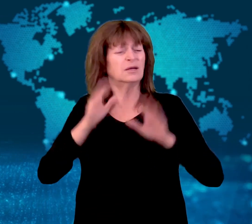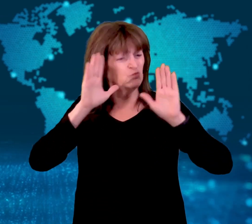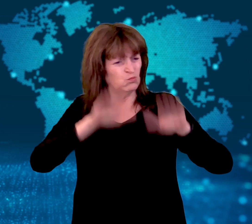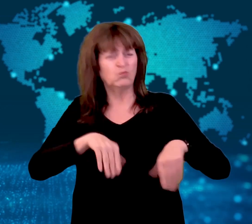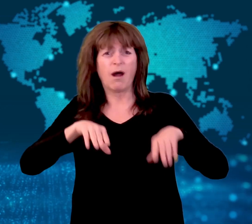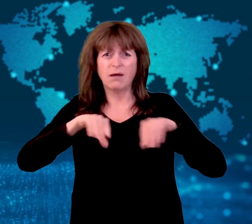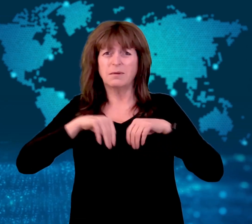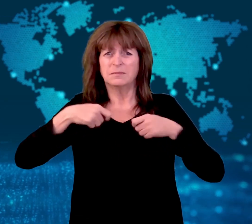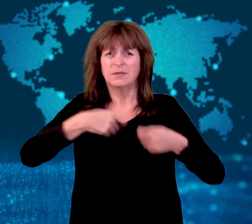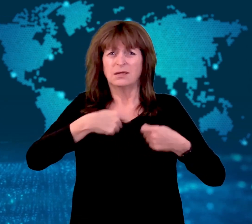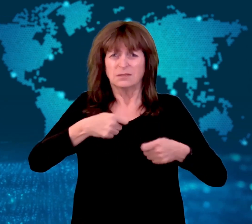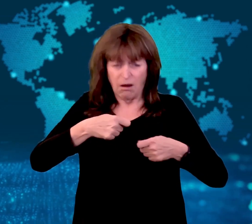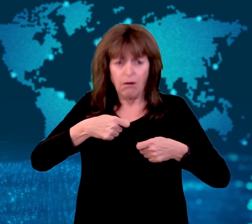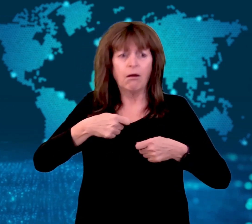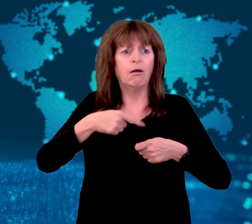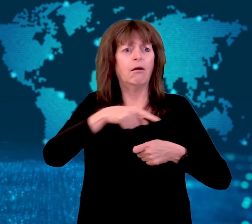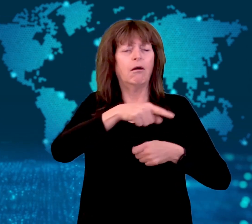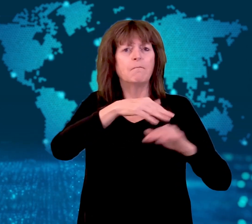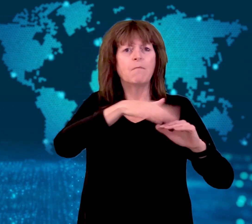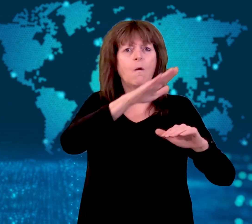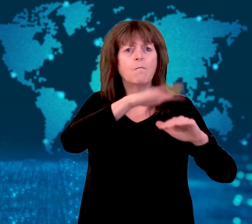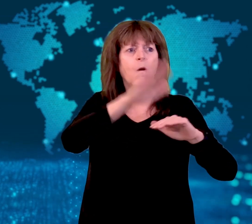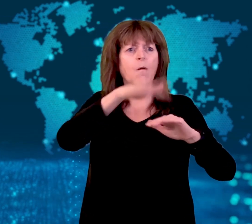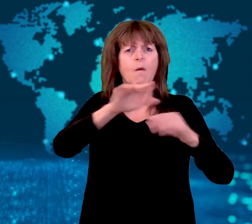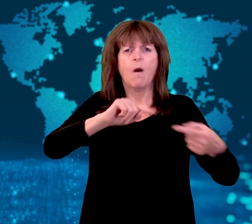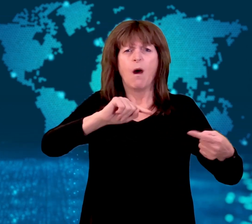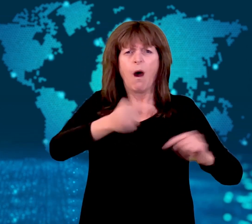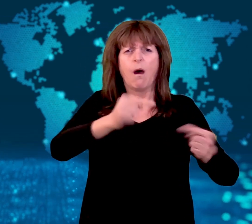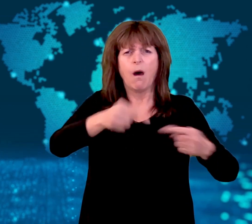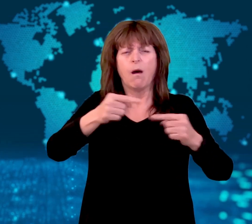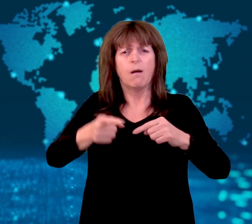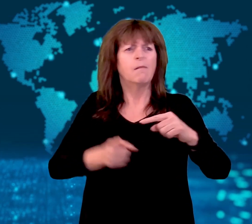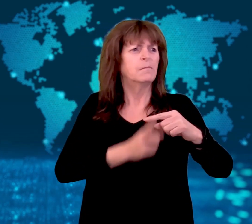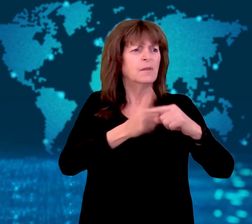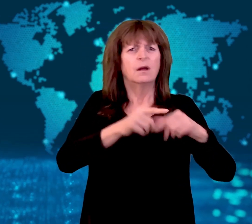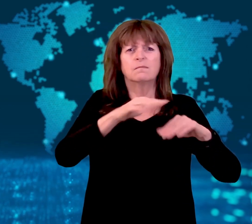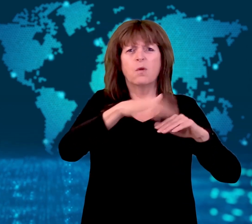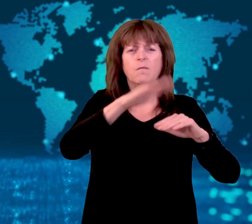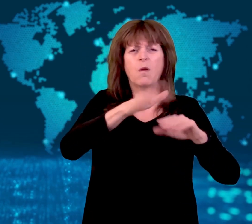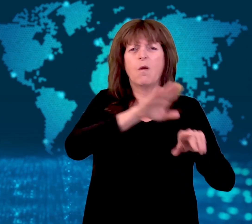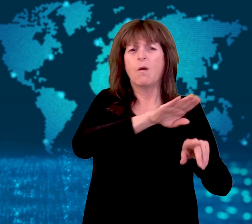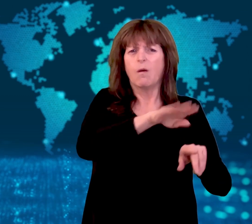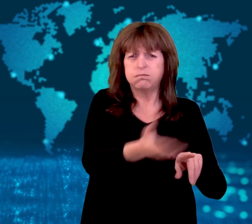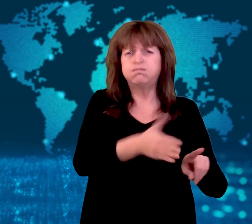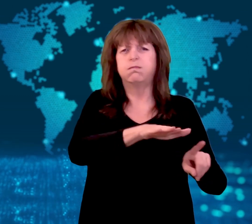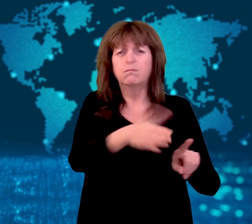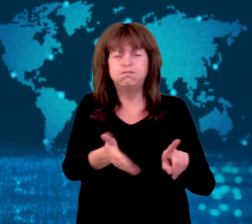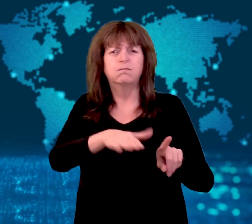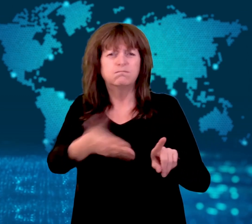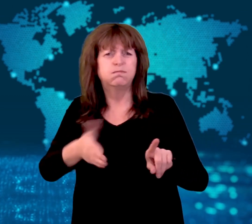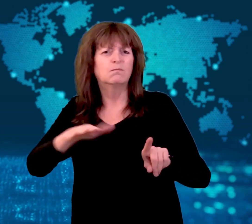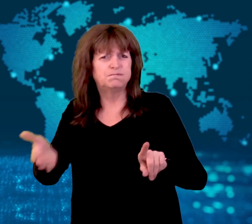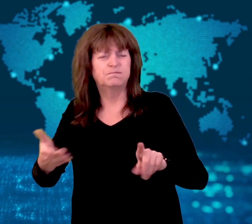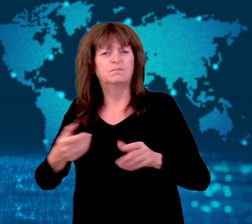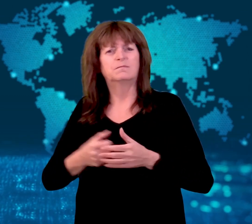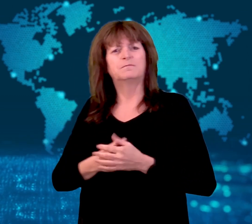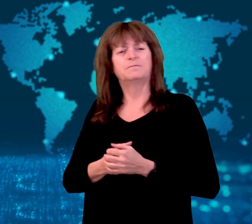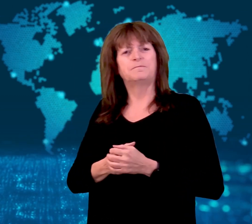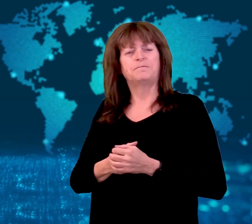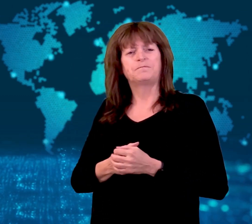actions and business practices have led to many